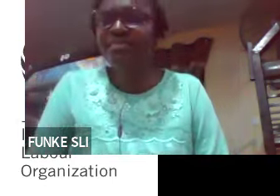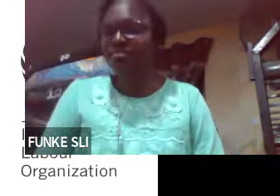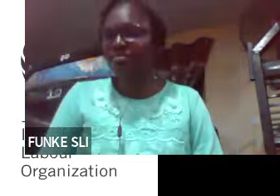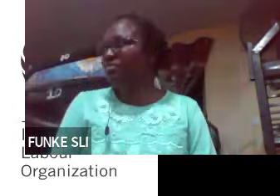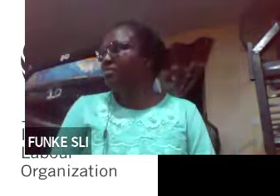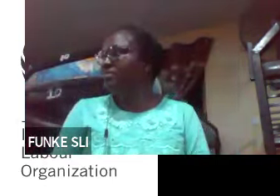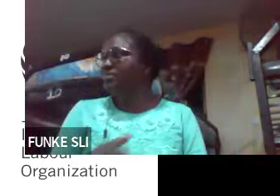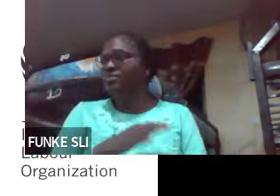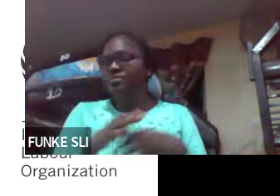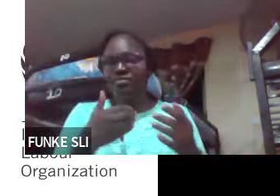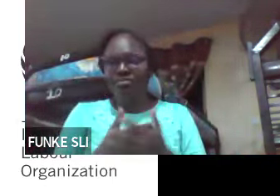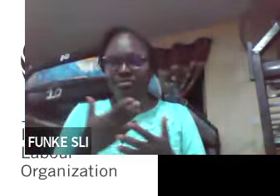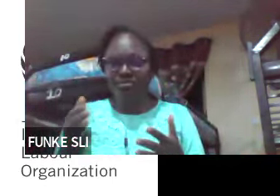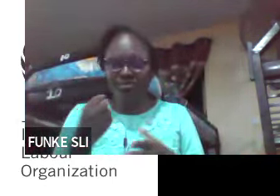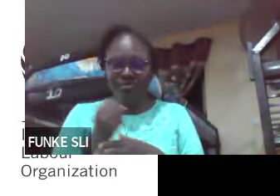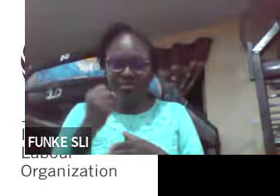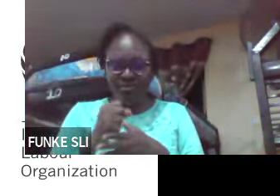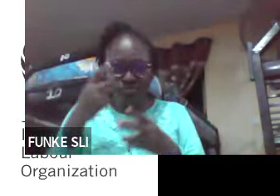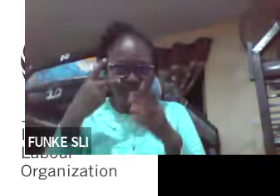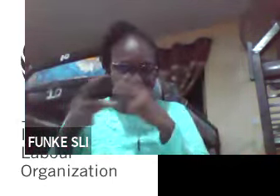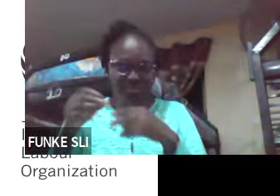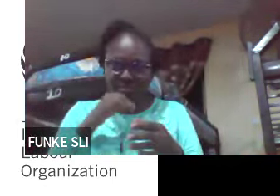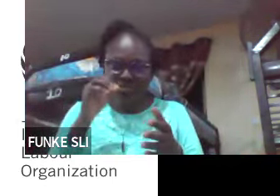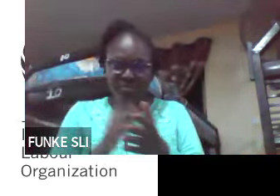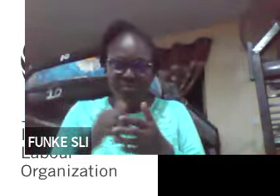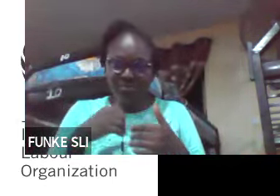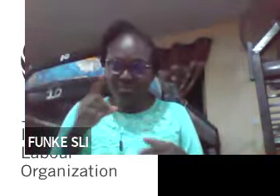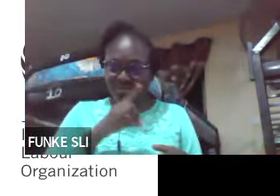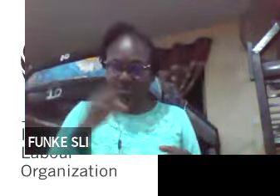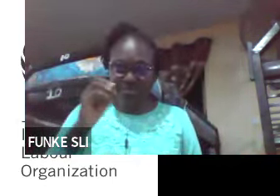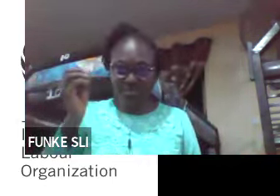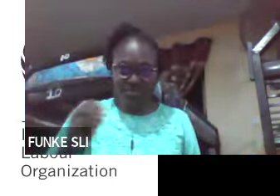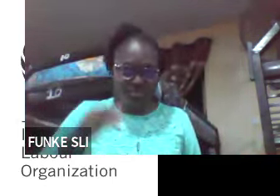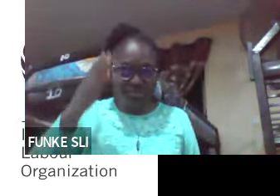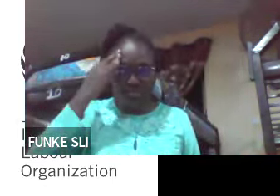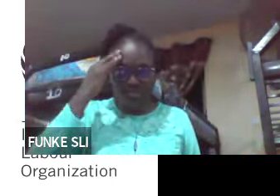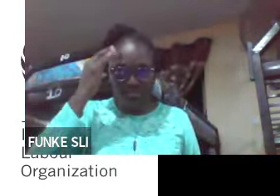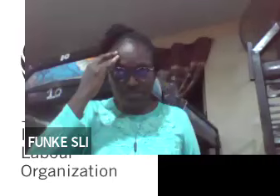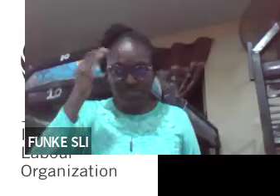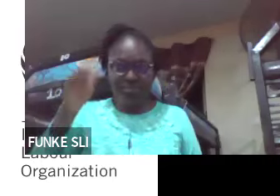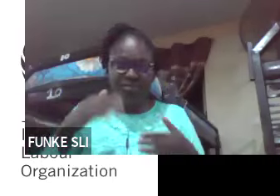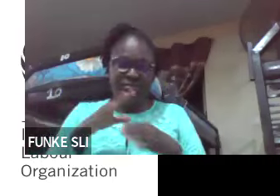Dotun Akinseinde: all these people that are sharing their visions is not that they have a hundred percent knowledge of how they will get there.